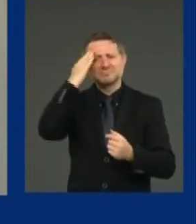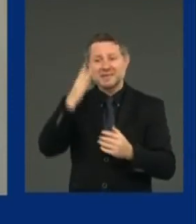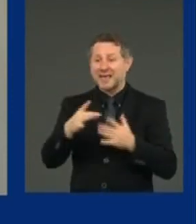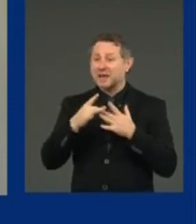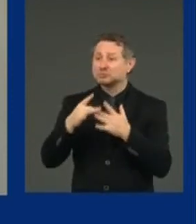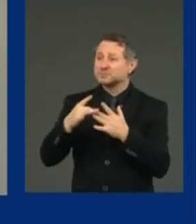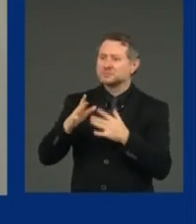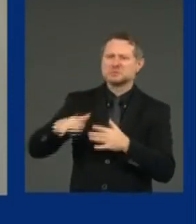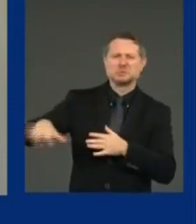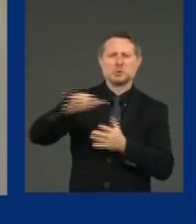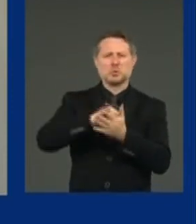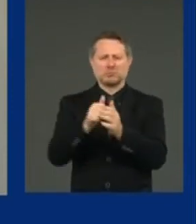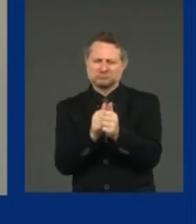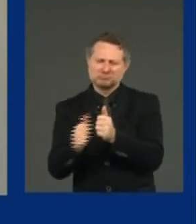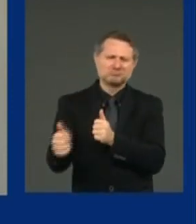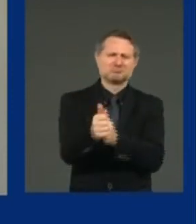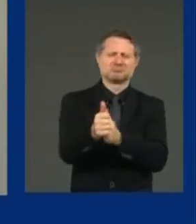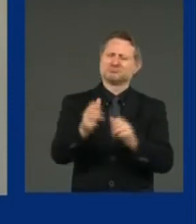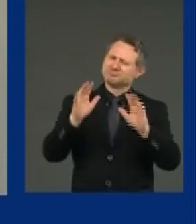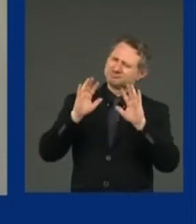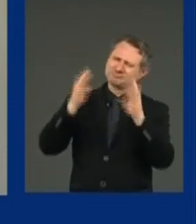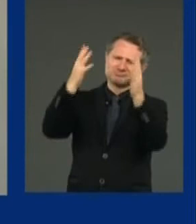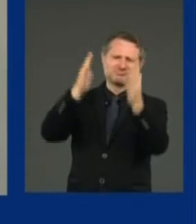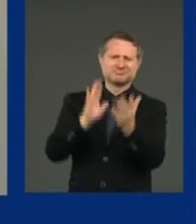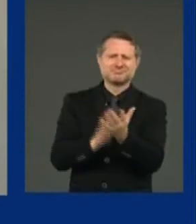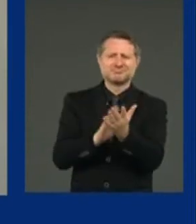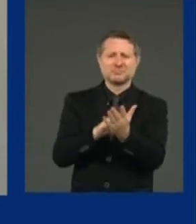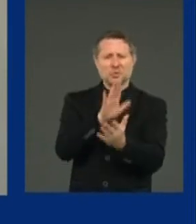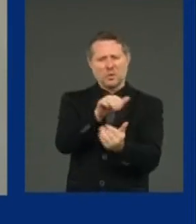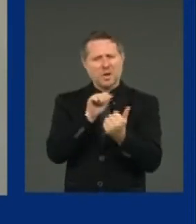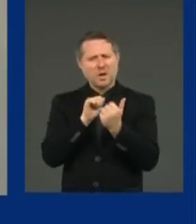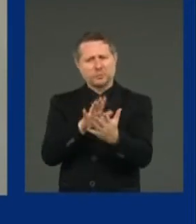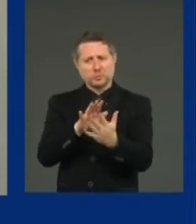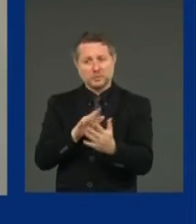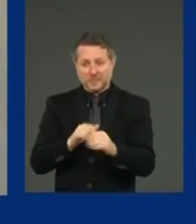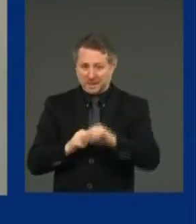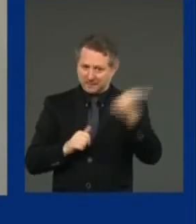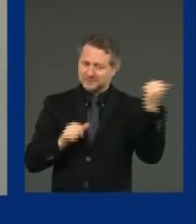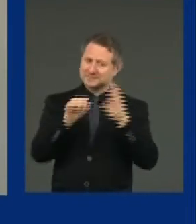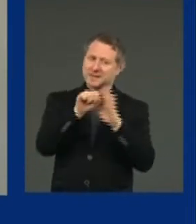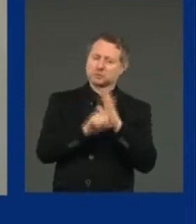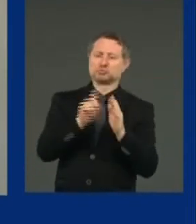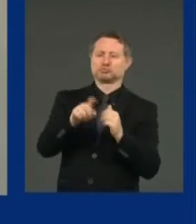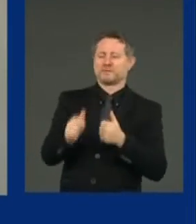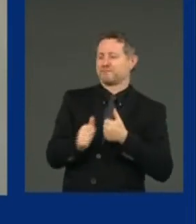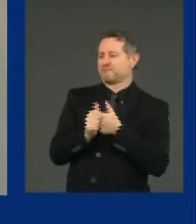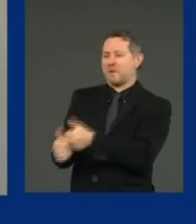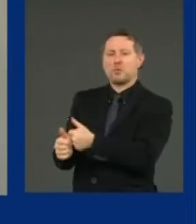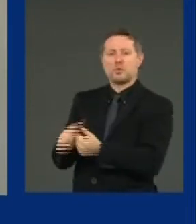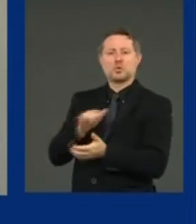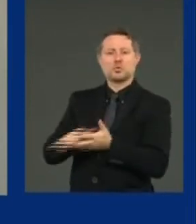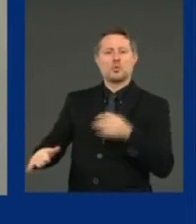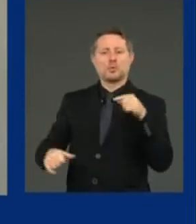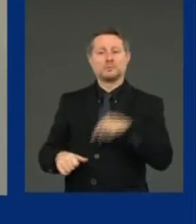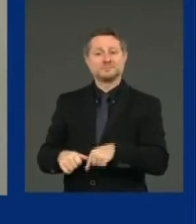AND WILL CONTINUE TO MAKE DESERVES AN APPLAUSE. THE LEADERSHIP SHOWN IN THIS CRISIS DESERVES TO BE COMMENDED